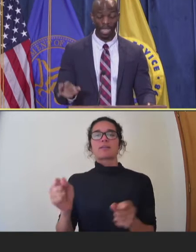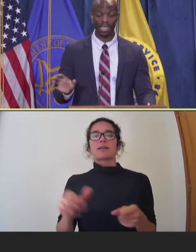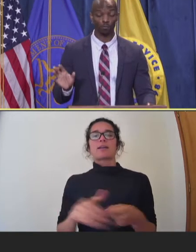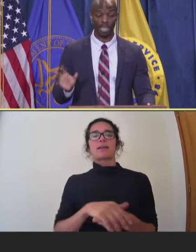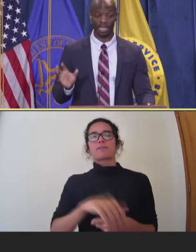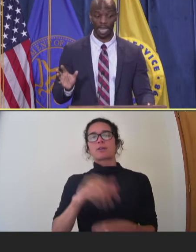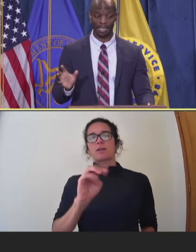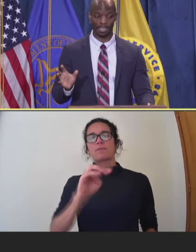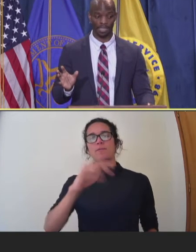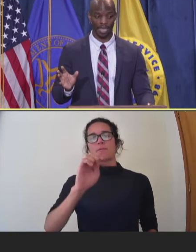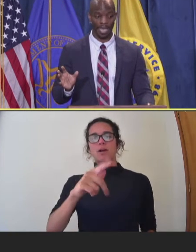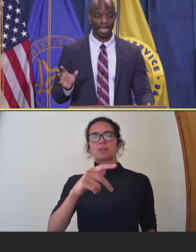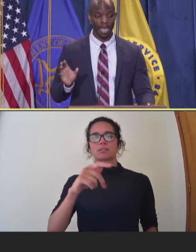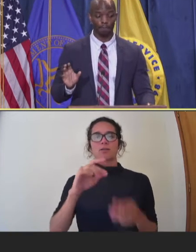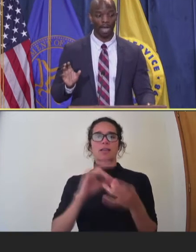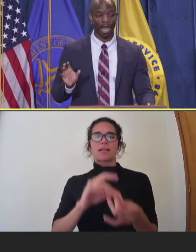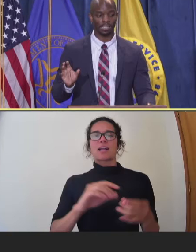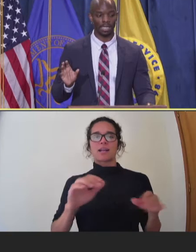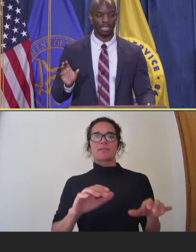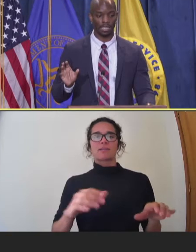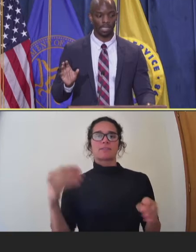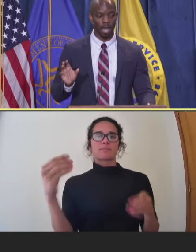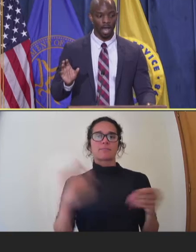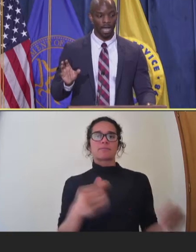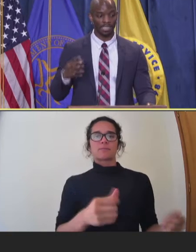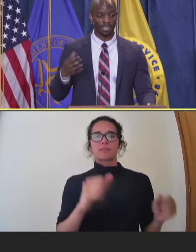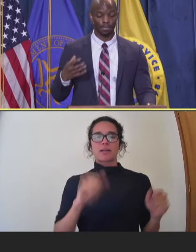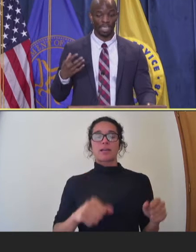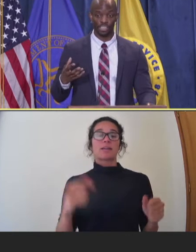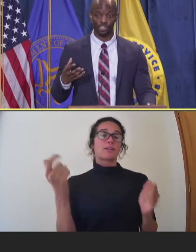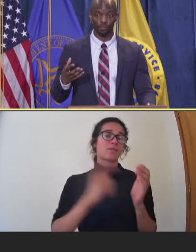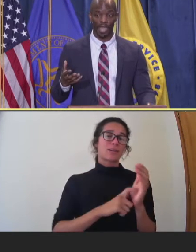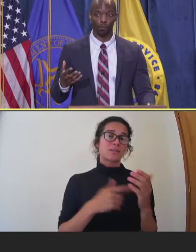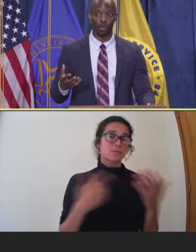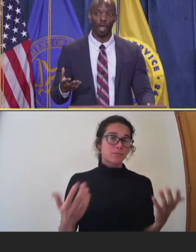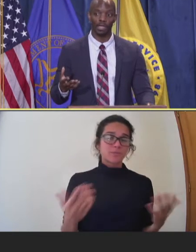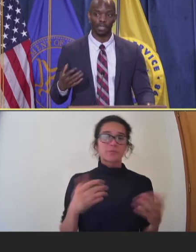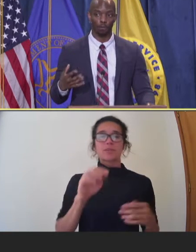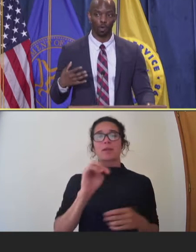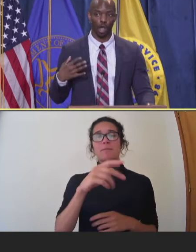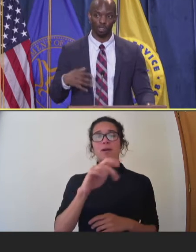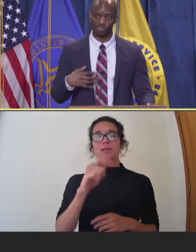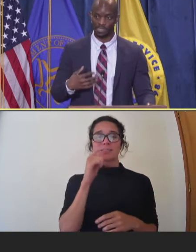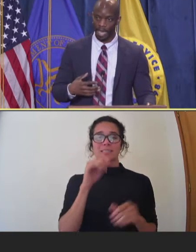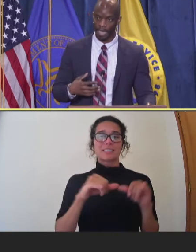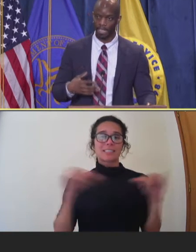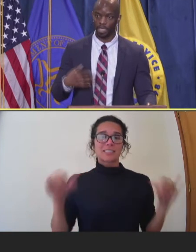Again, recognizing that impact is a syndemic issue that requires a more whole society,